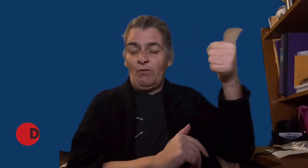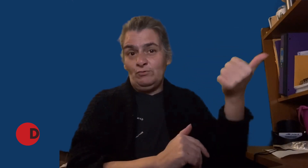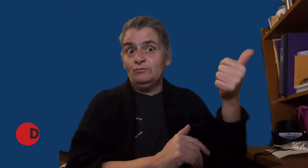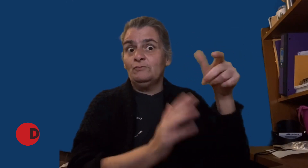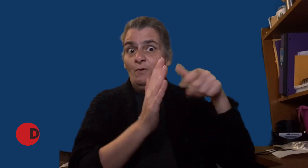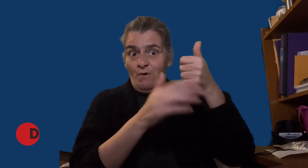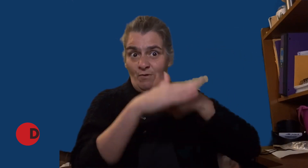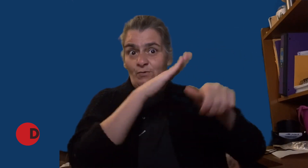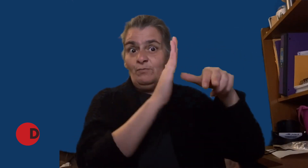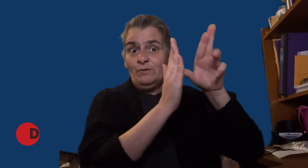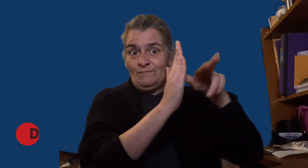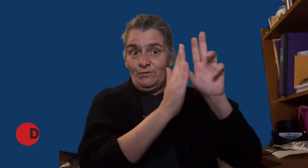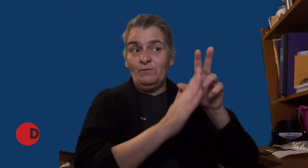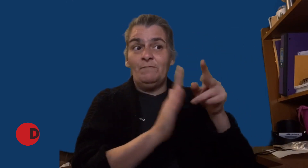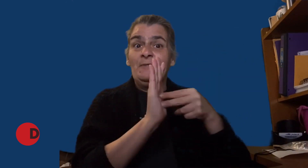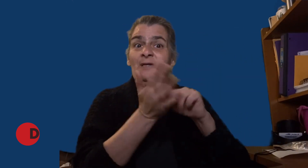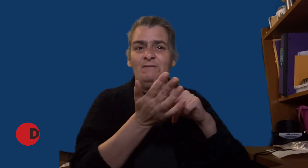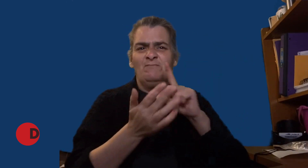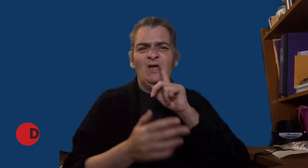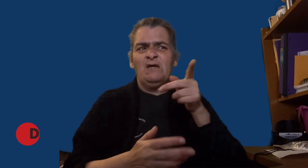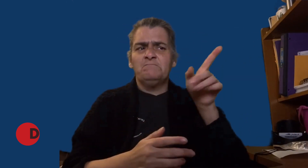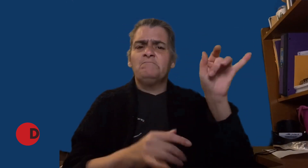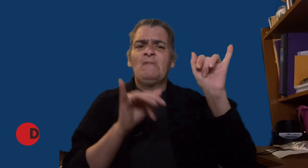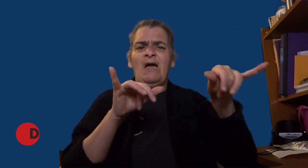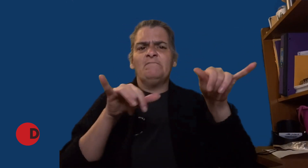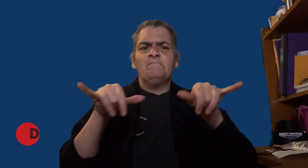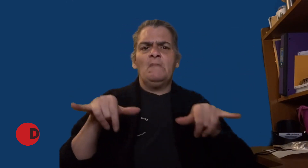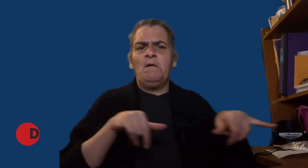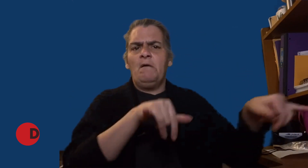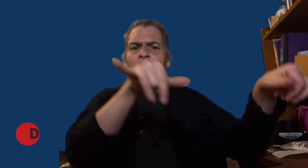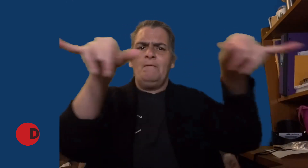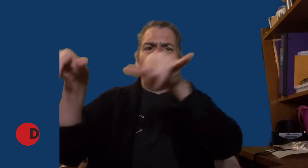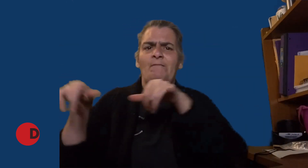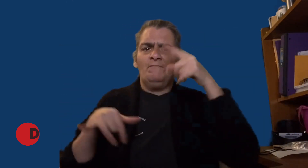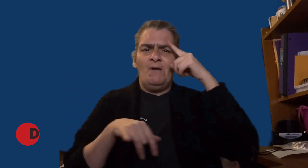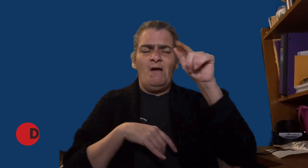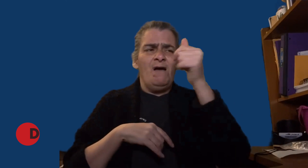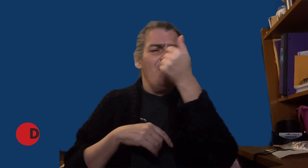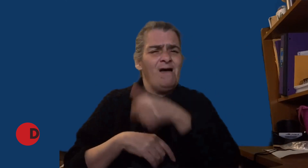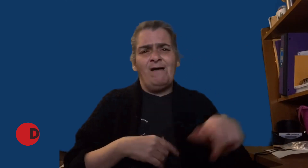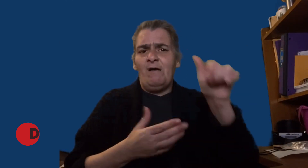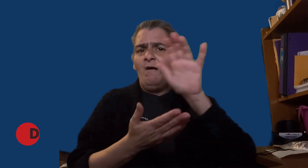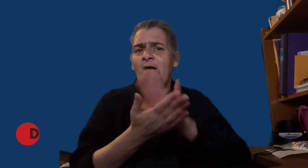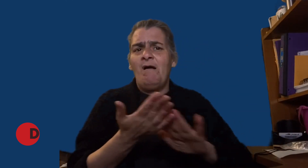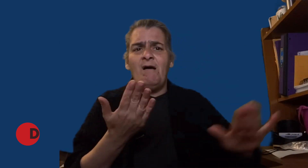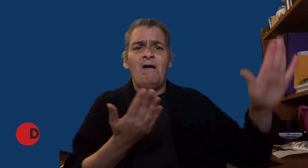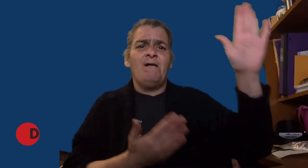college; they review all of their programs and courses.